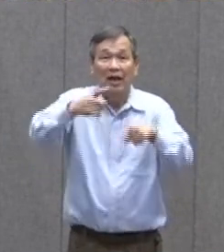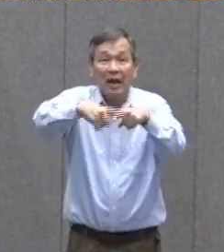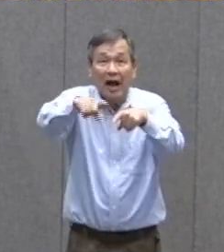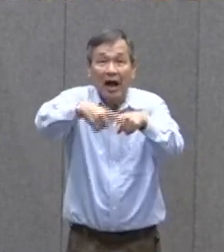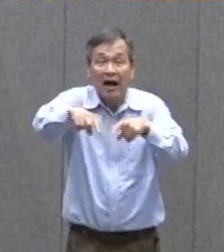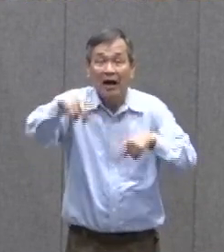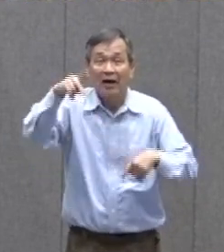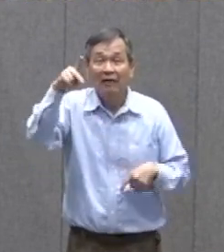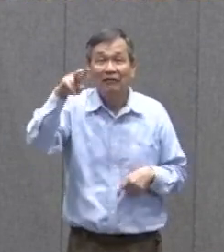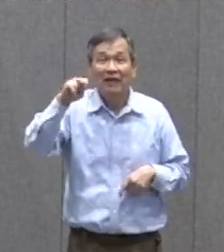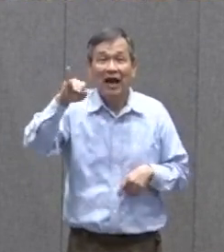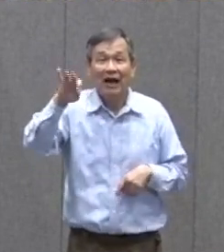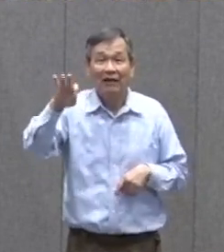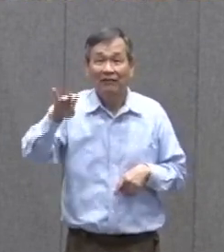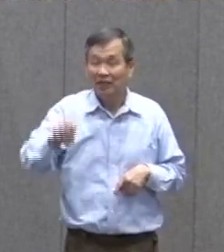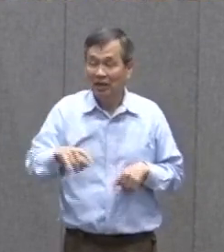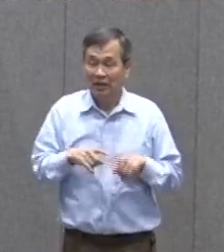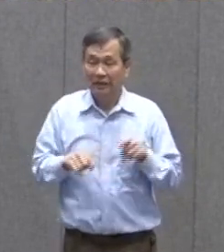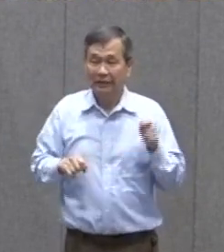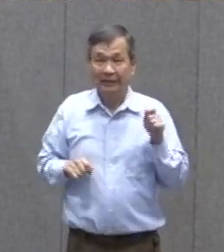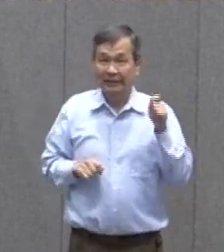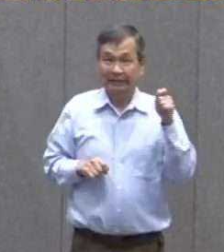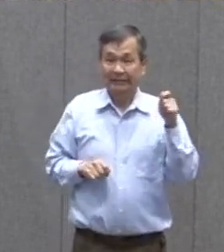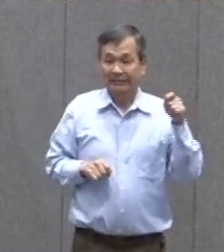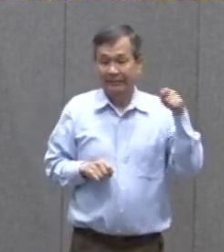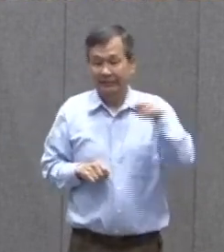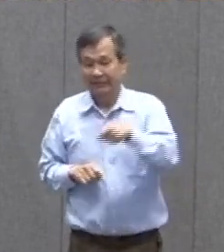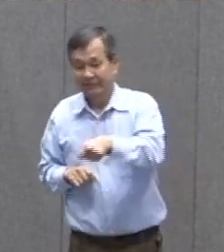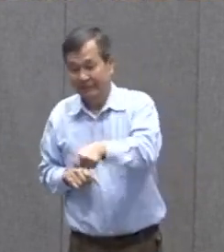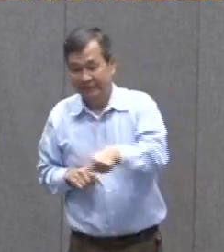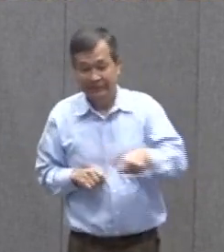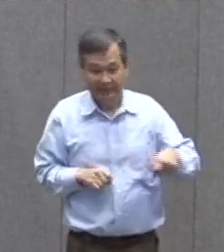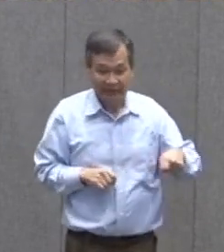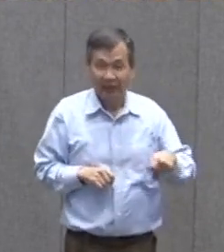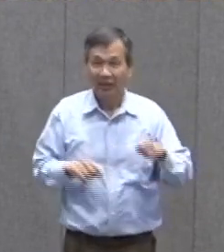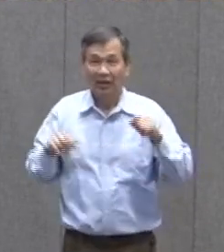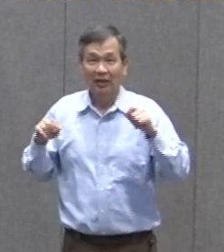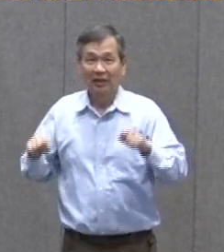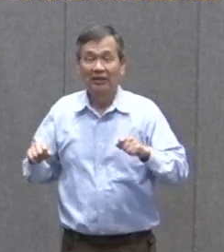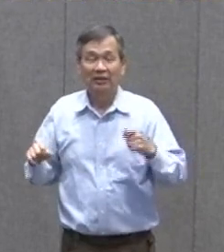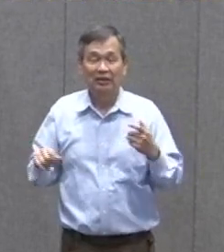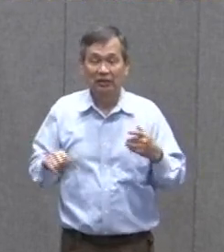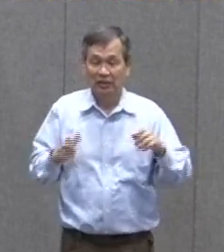"He gets to cut. "He gets to spread.